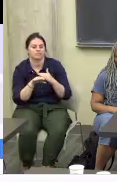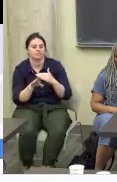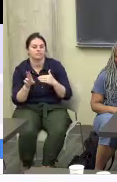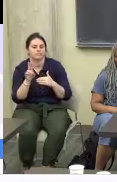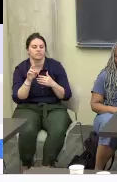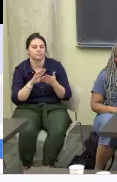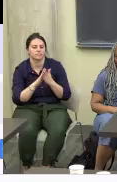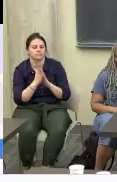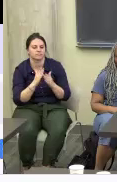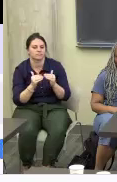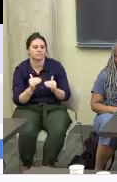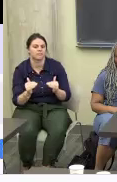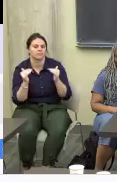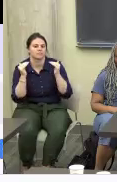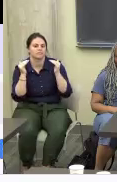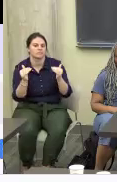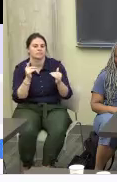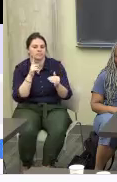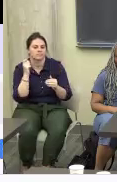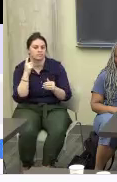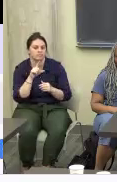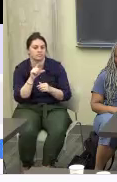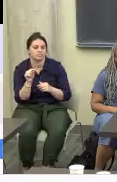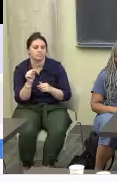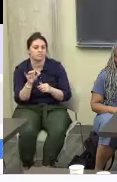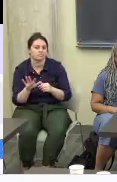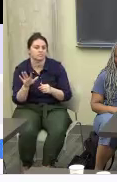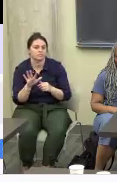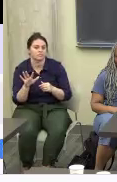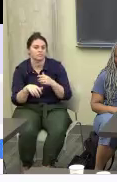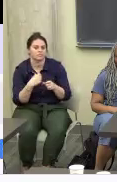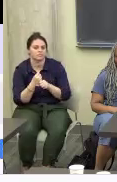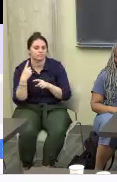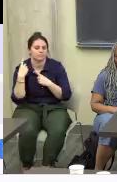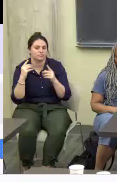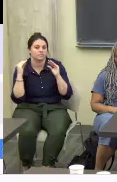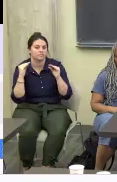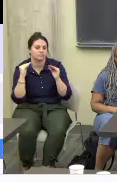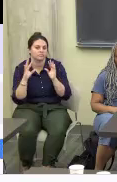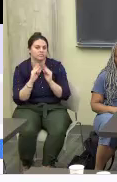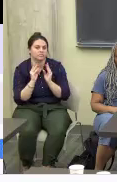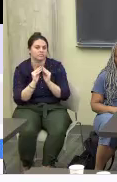because for 20 some years now it's been A teaching conference where the experts